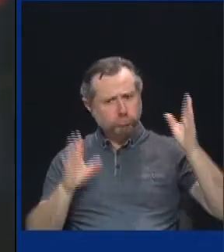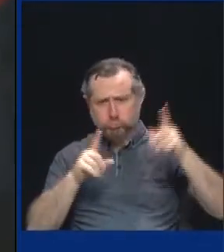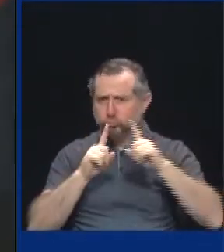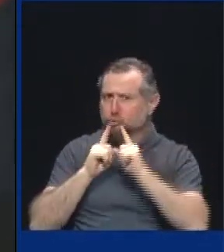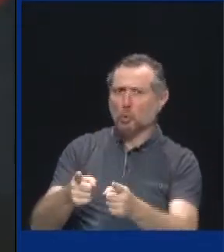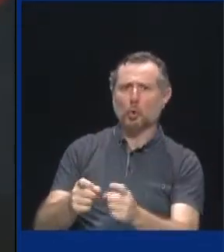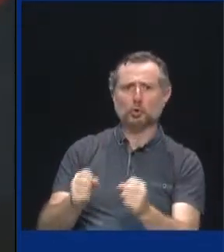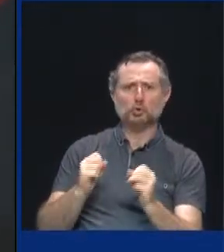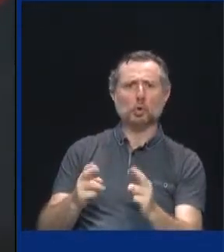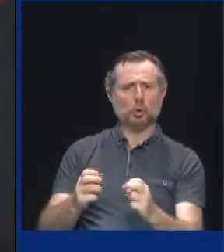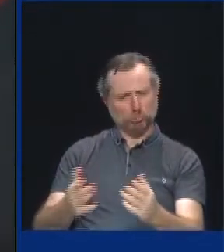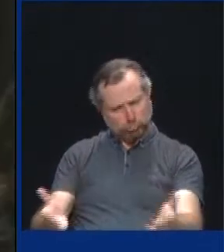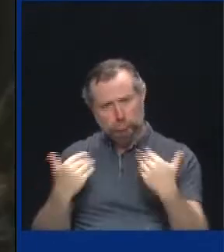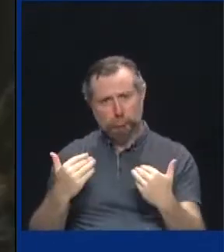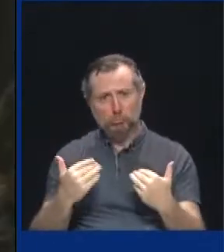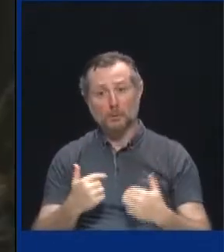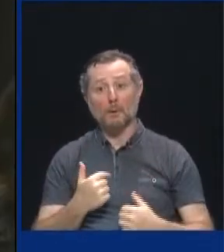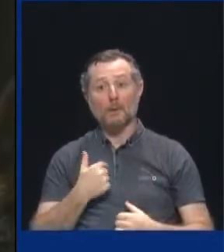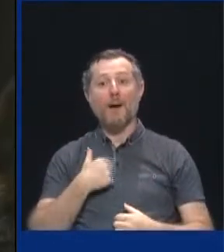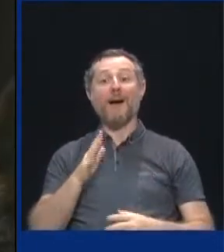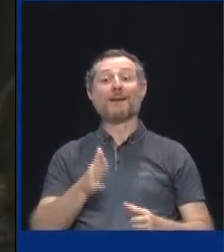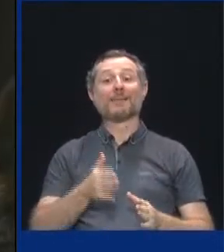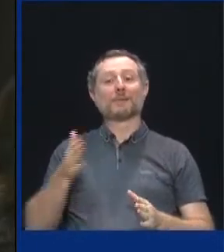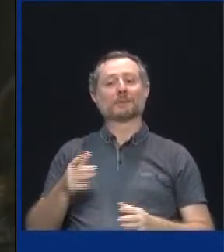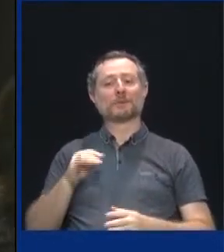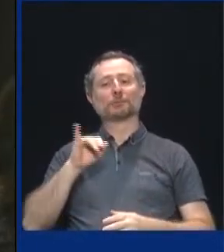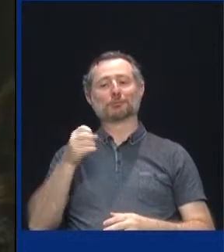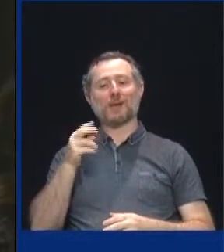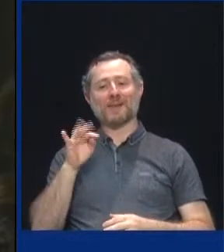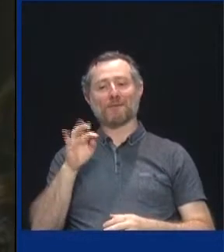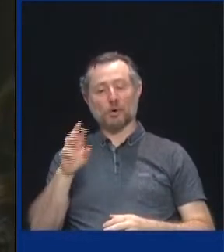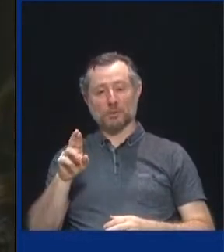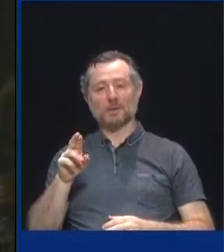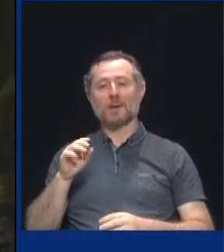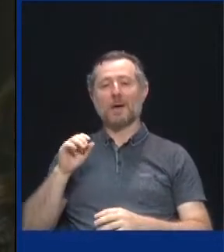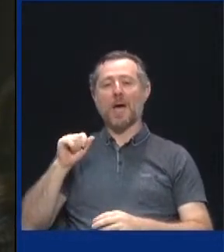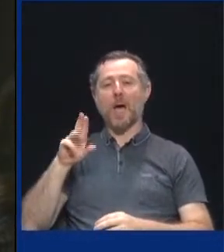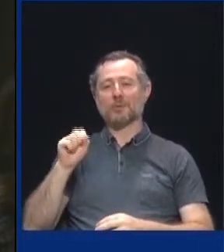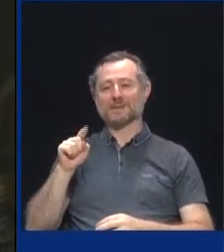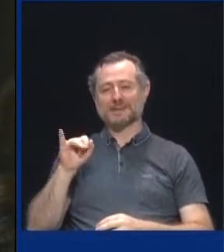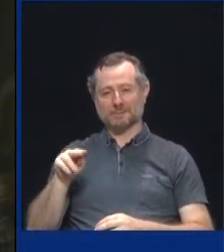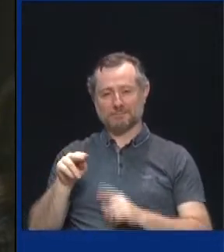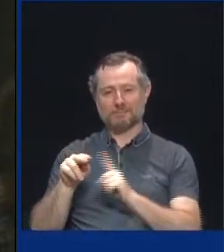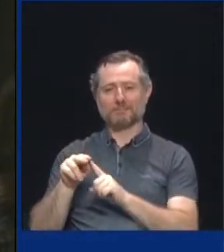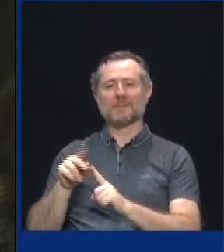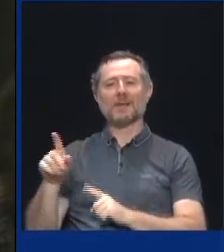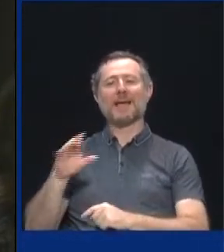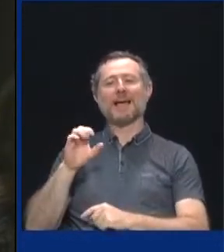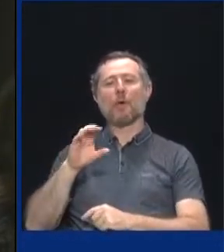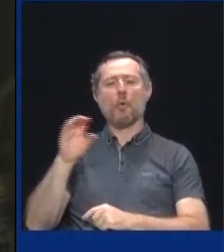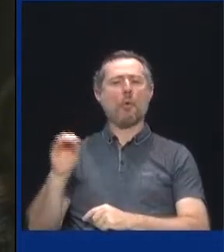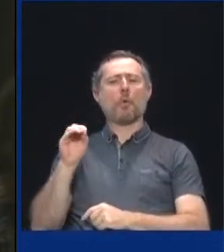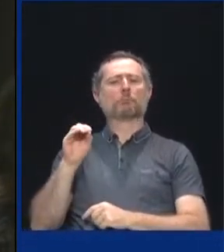AS GOVERNOR OVER THIS PAST YEAR. BUT THEY STEPPED RIGHT UP. THEY'VE BEEN GREAT. THEY REALLY HAVE BEEN GREAT.